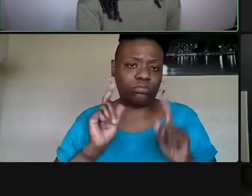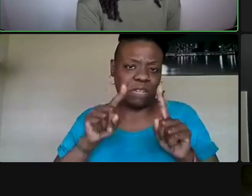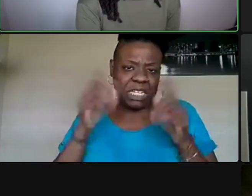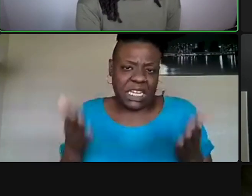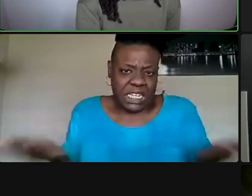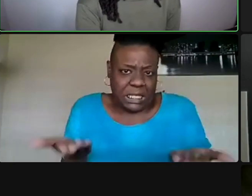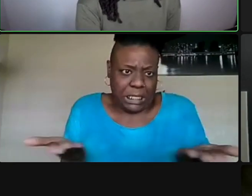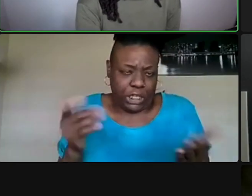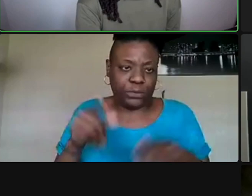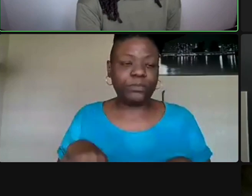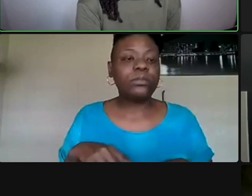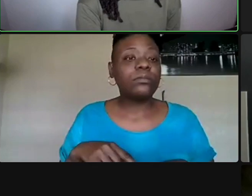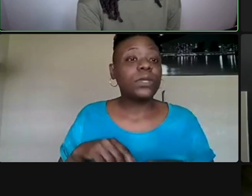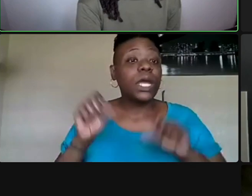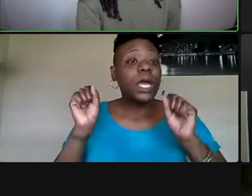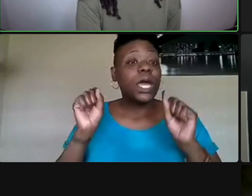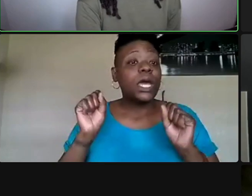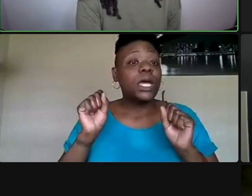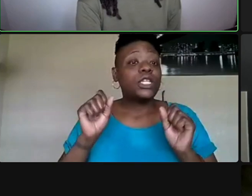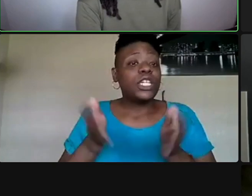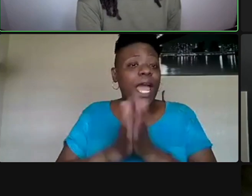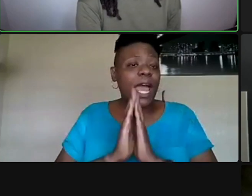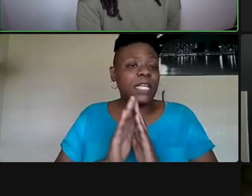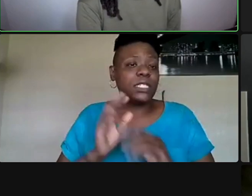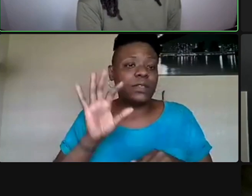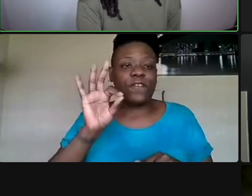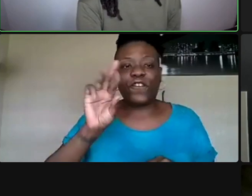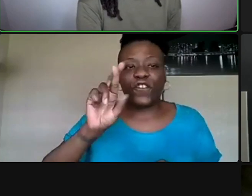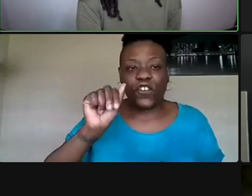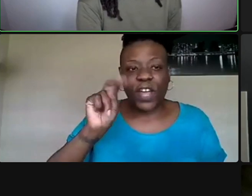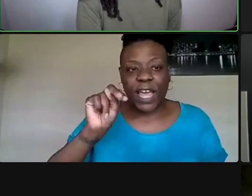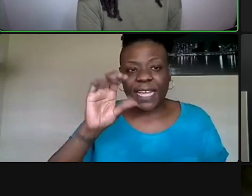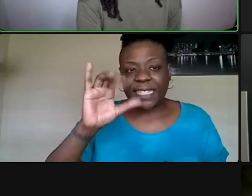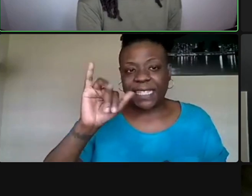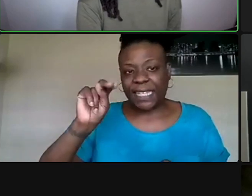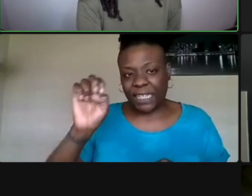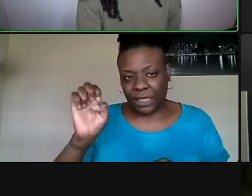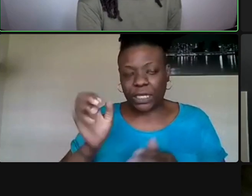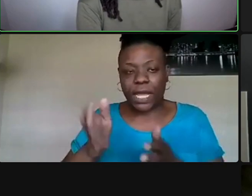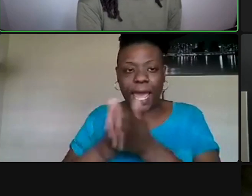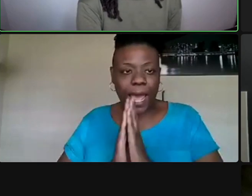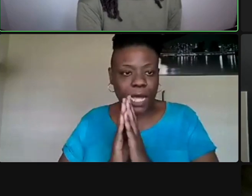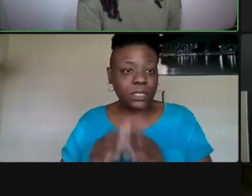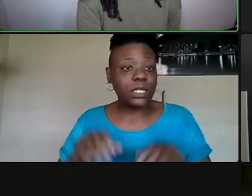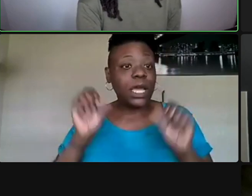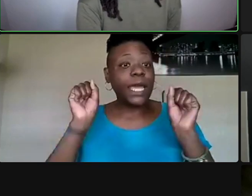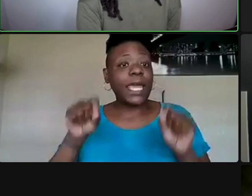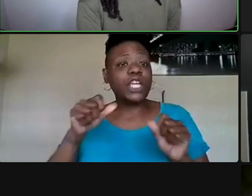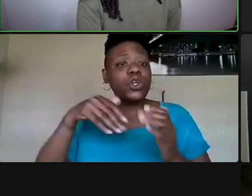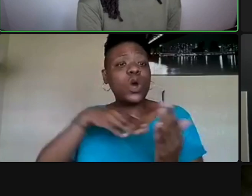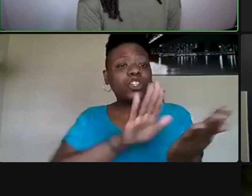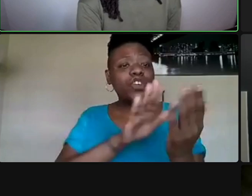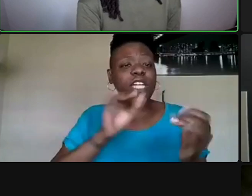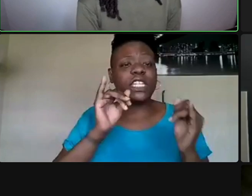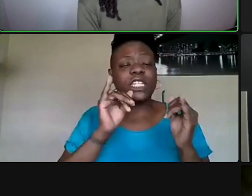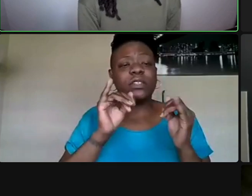So the next question is from one of our attendees here. The question is from Francine.